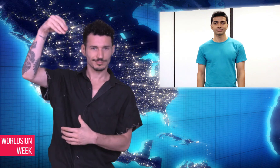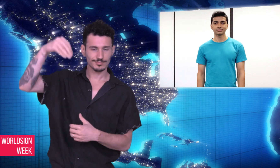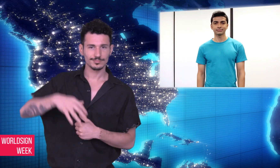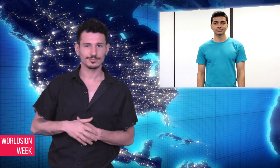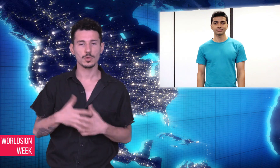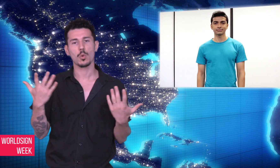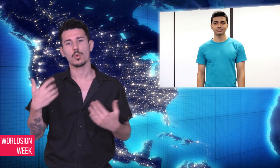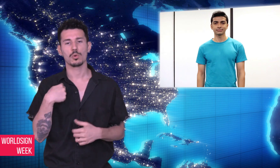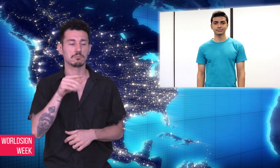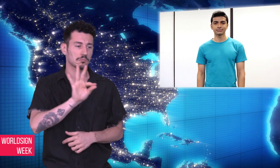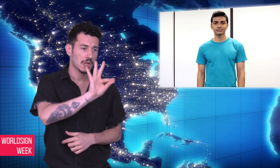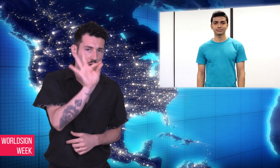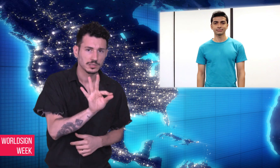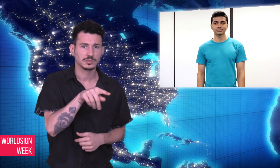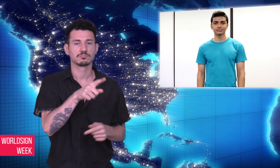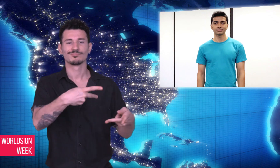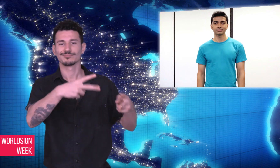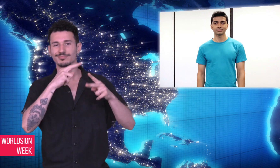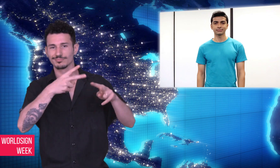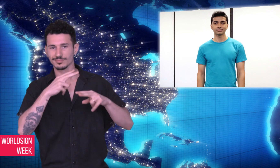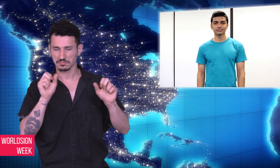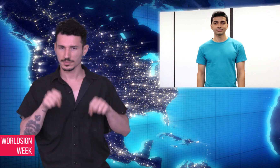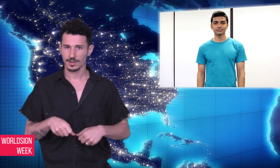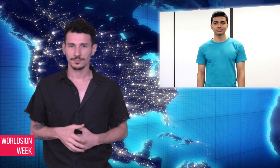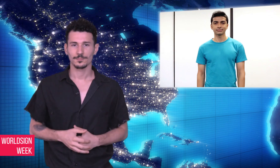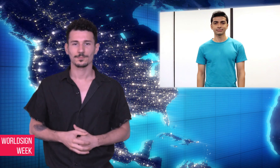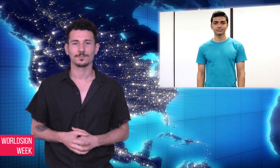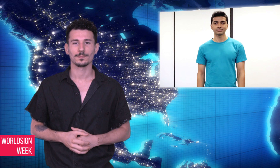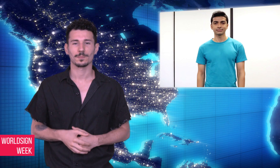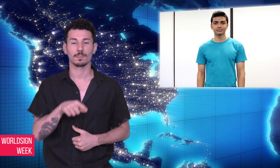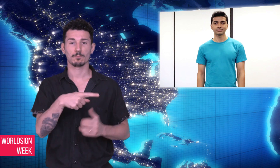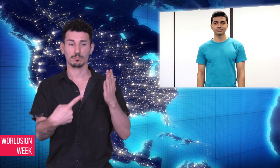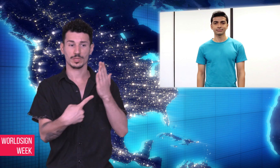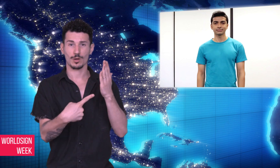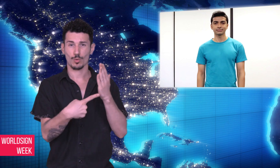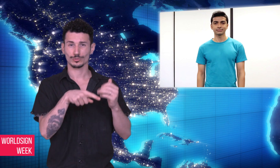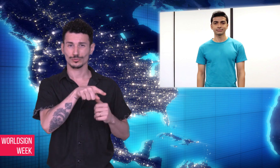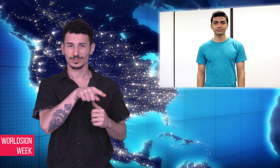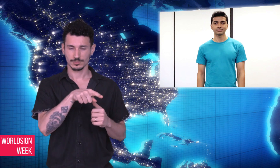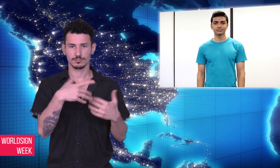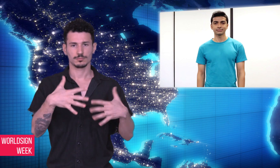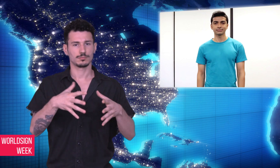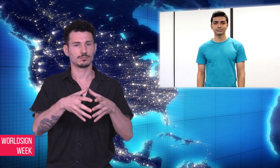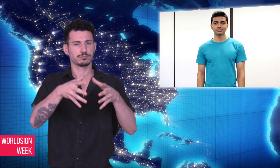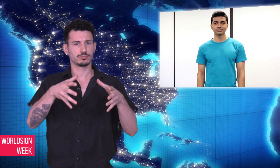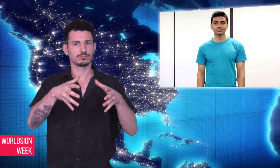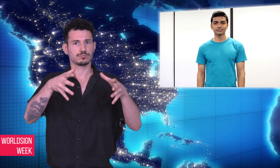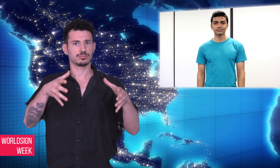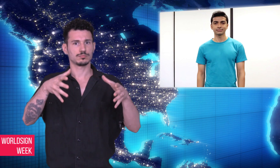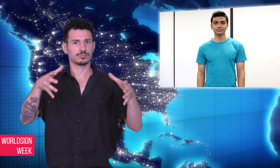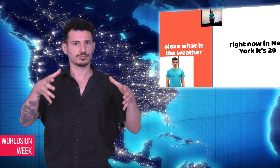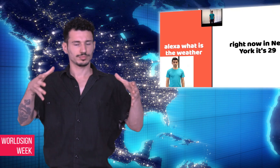call, turn on light or answer your question. This new technology is